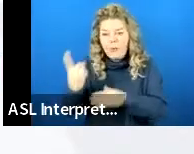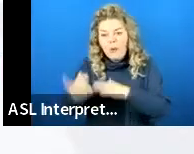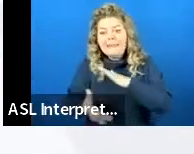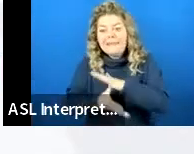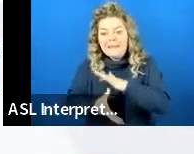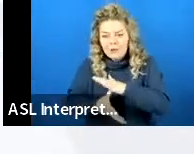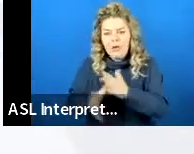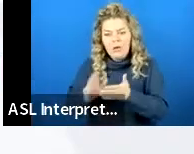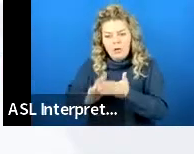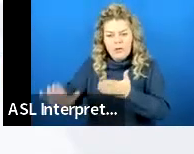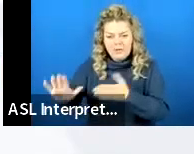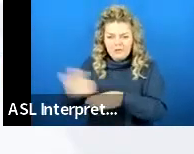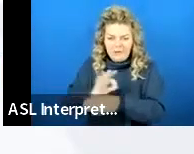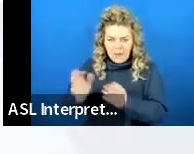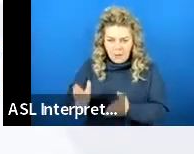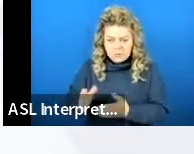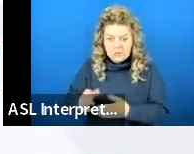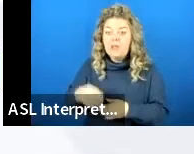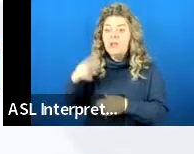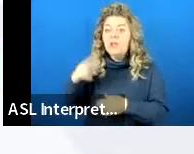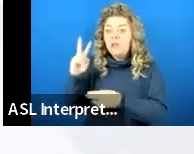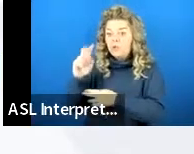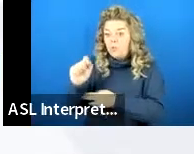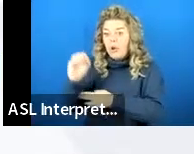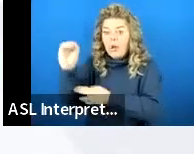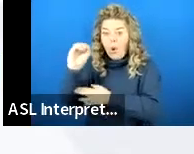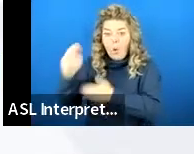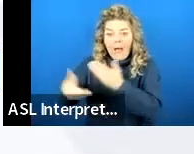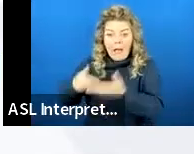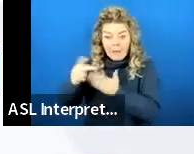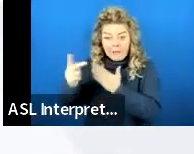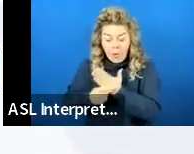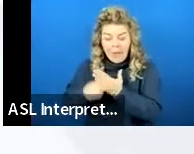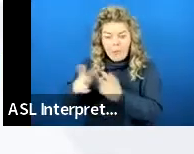The The Fellows 2.0 hiring program will recruit 20 faculty